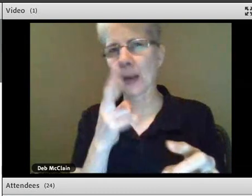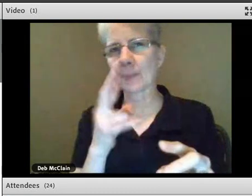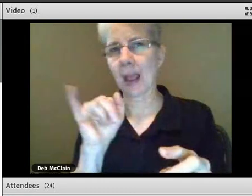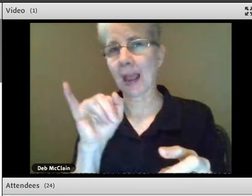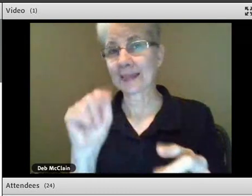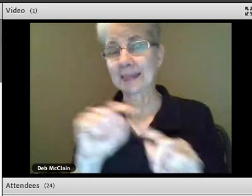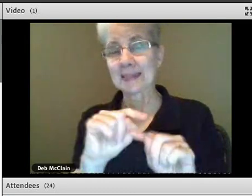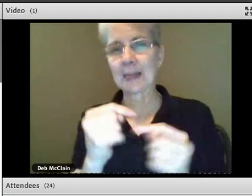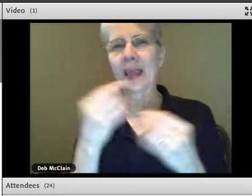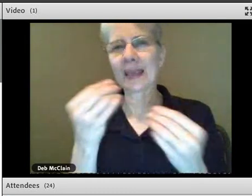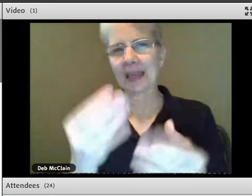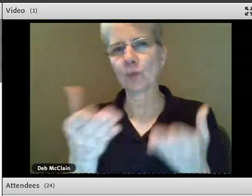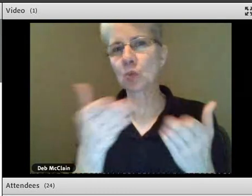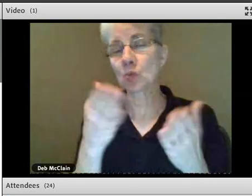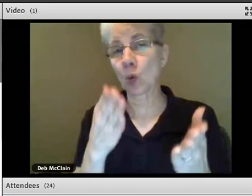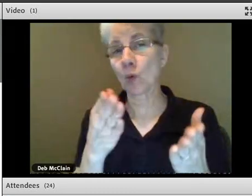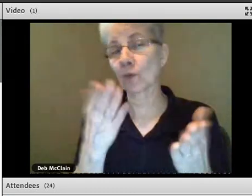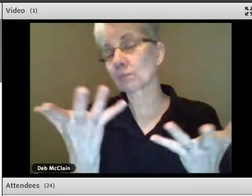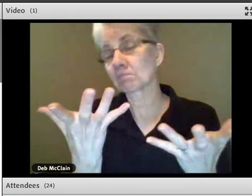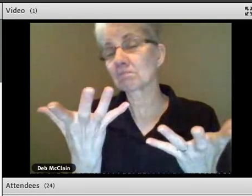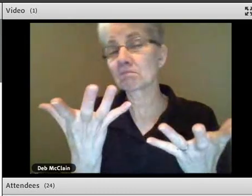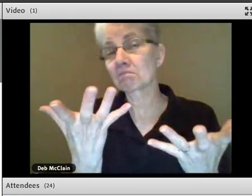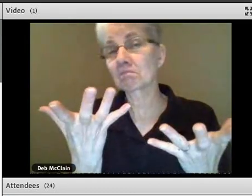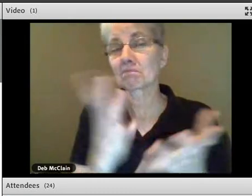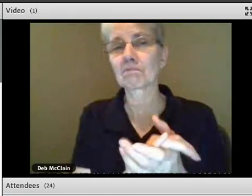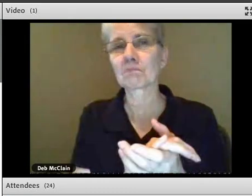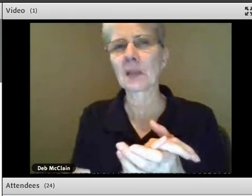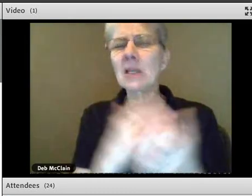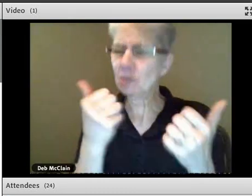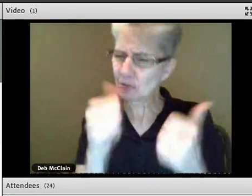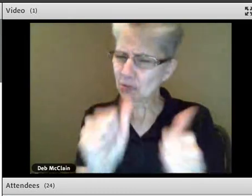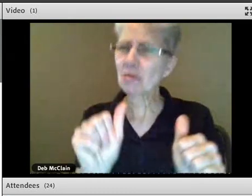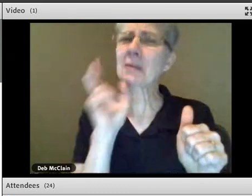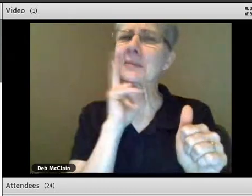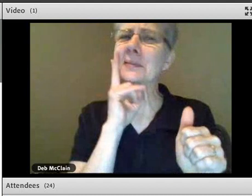and they can give you a server, give it a try.